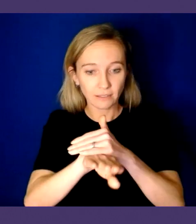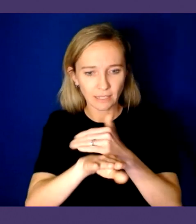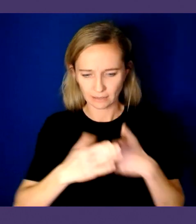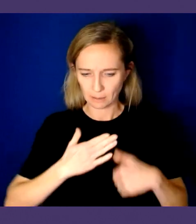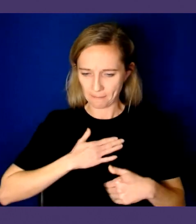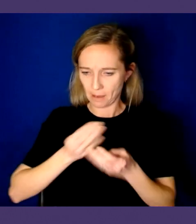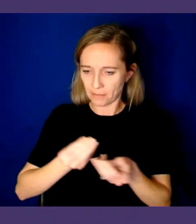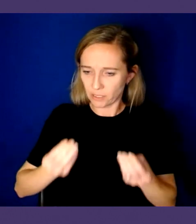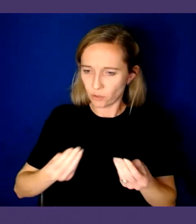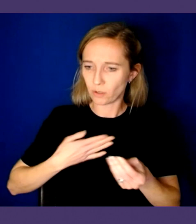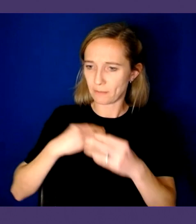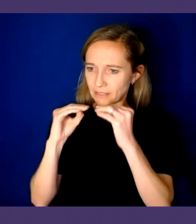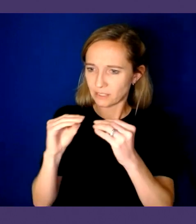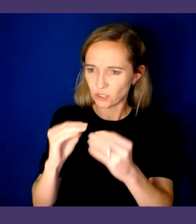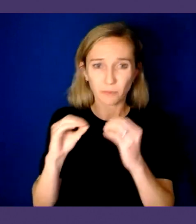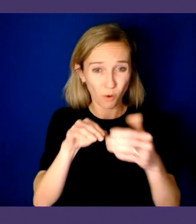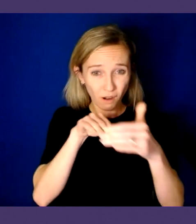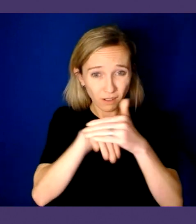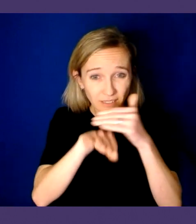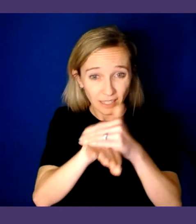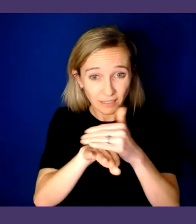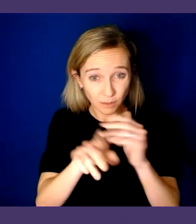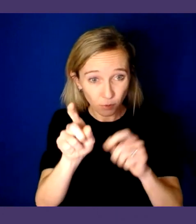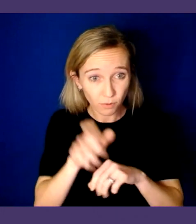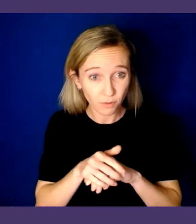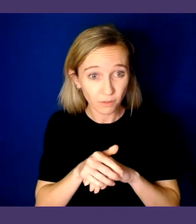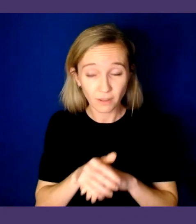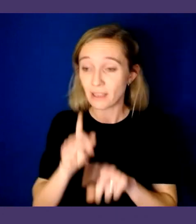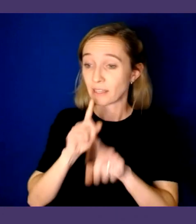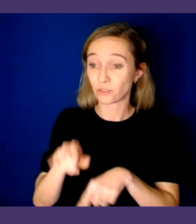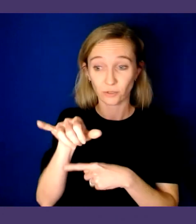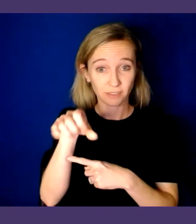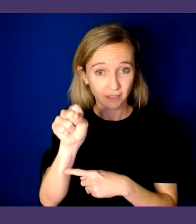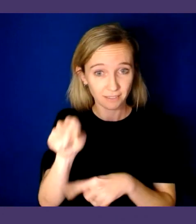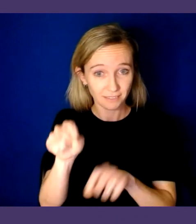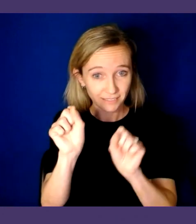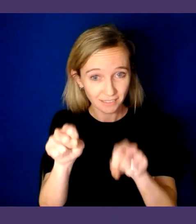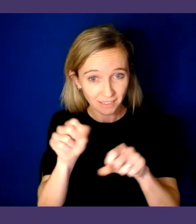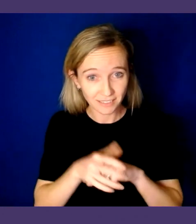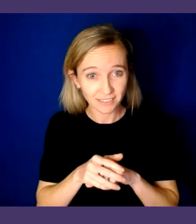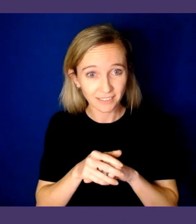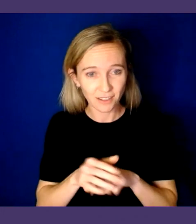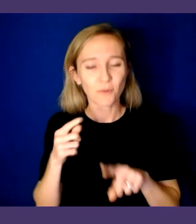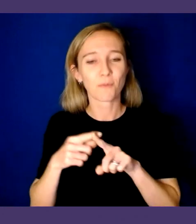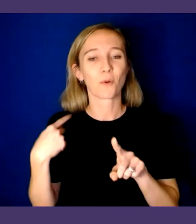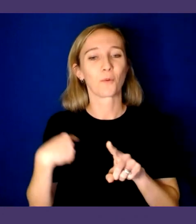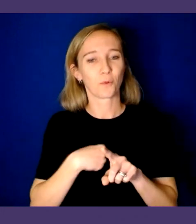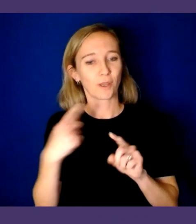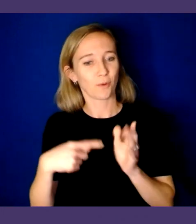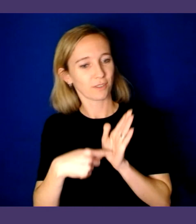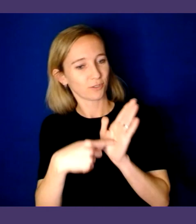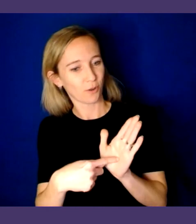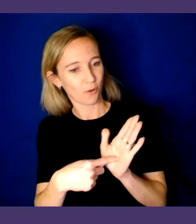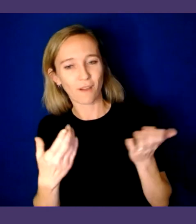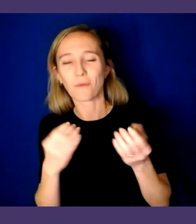While the answer is yes, we can, we point to resources that Shawn's group has and Sam's group has, and